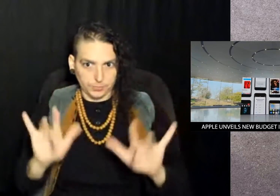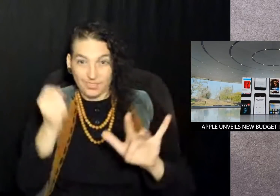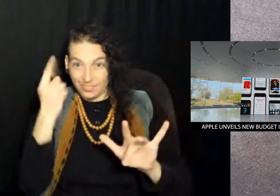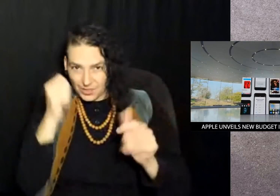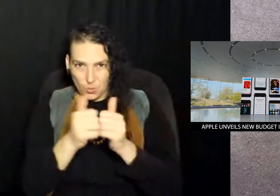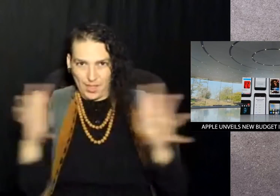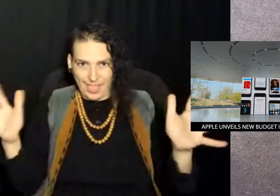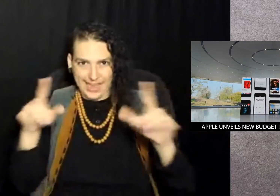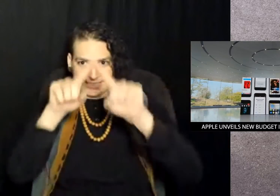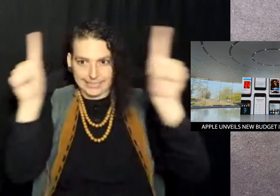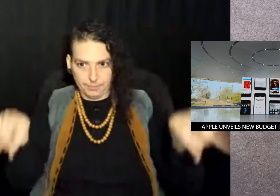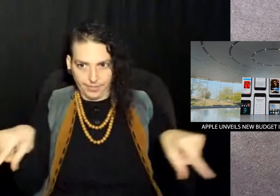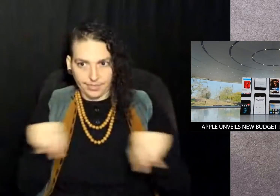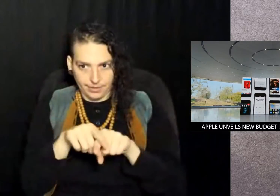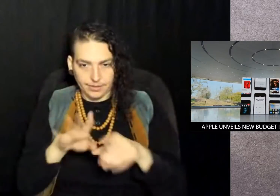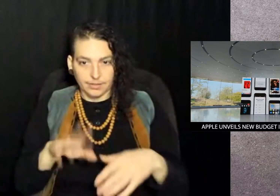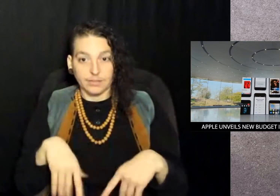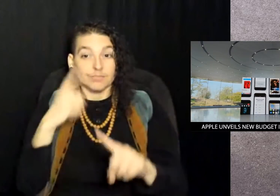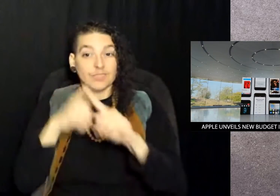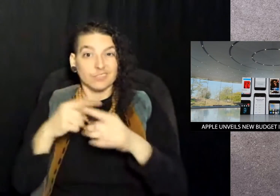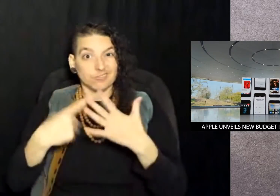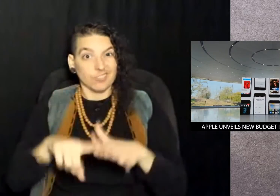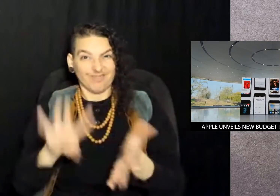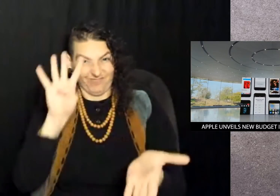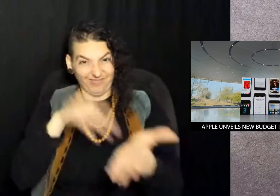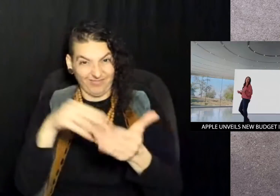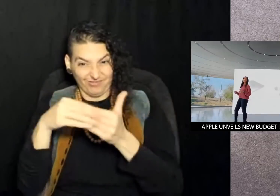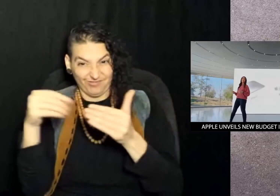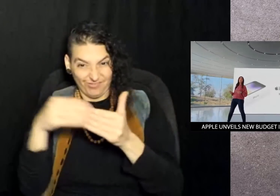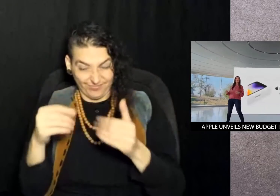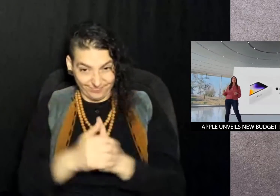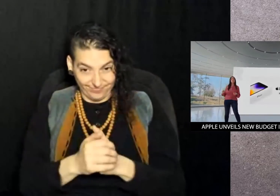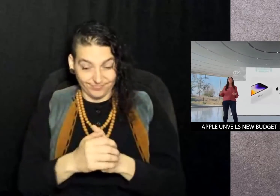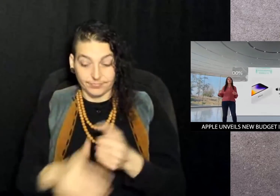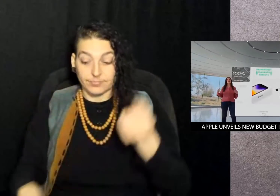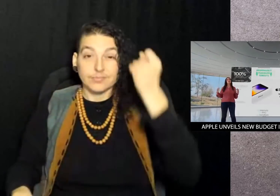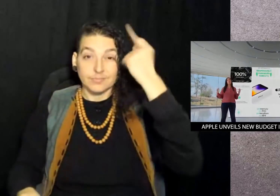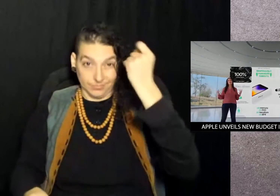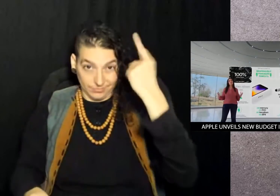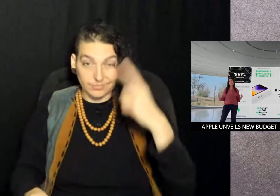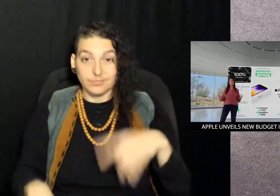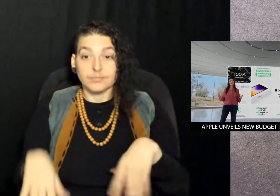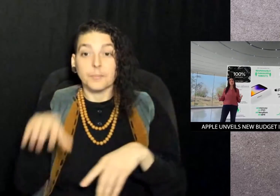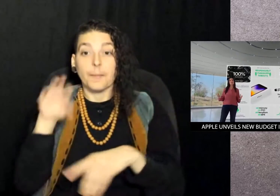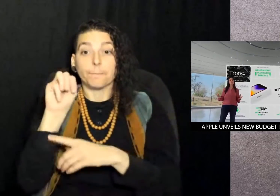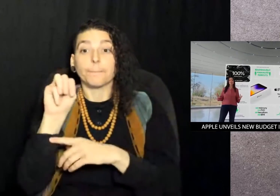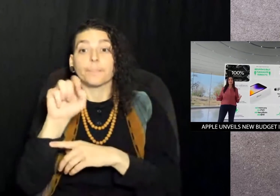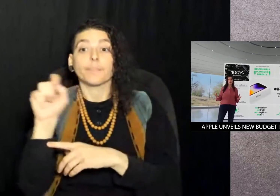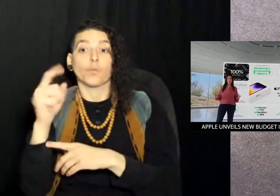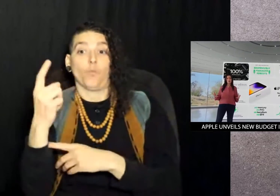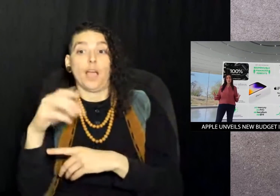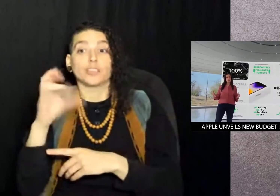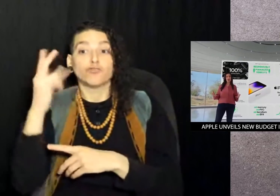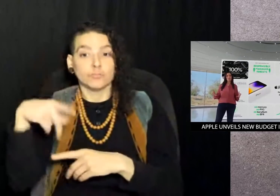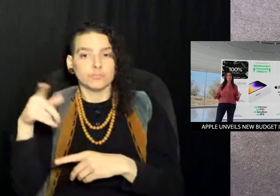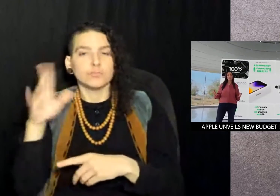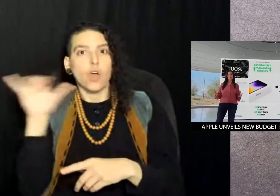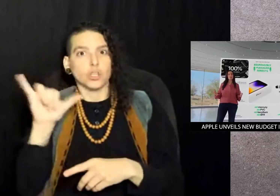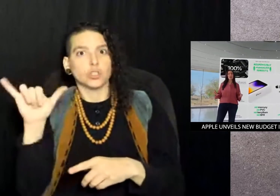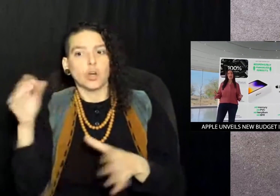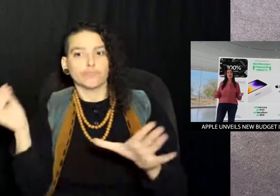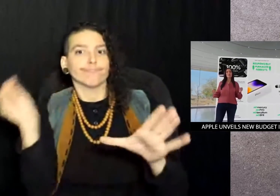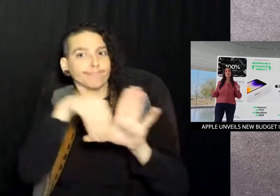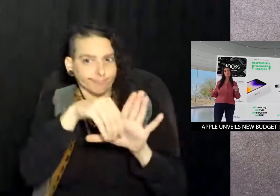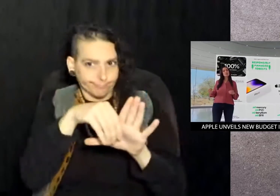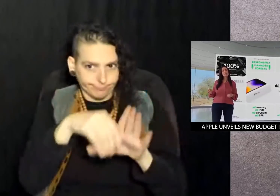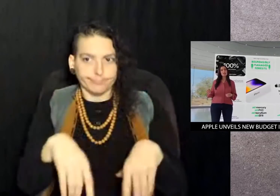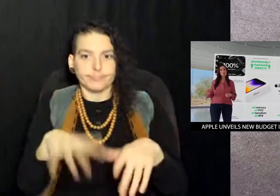a desktop computer without a display and starts at $4000 the M1 chip will also be used